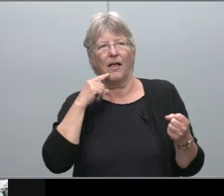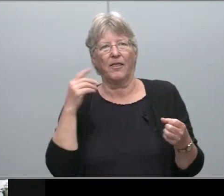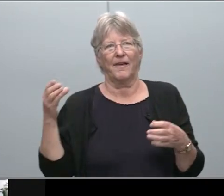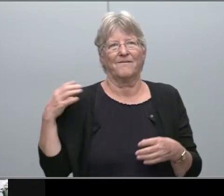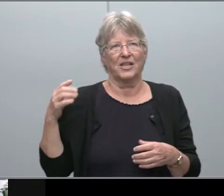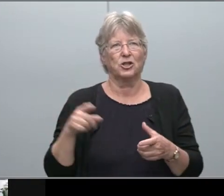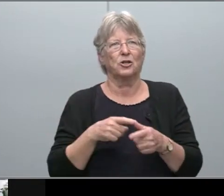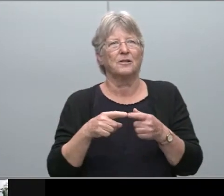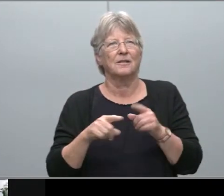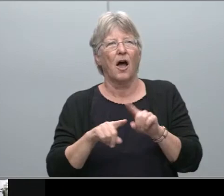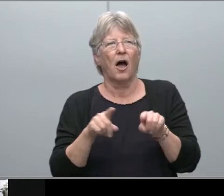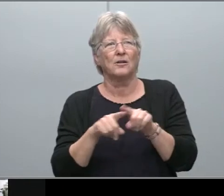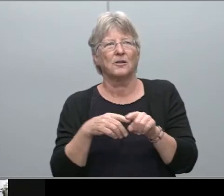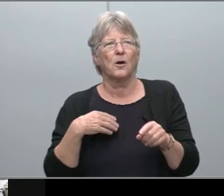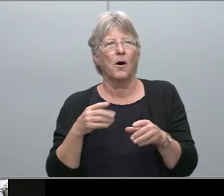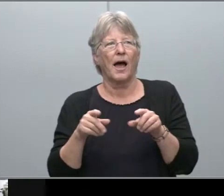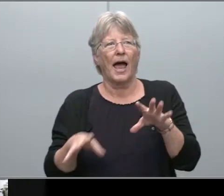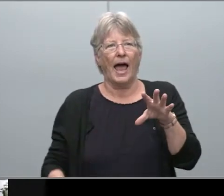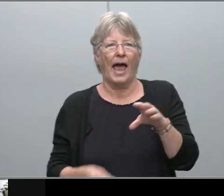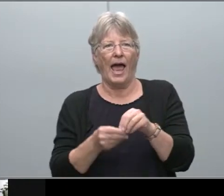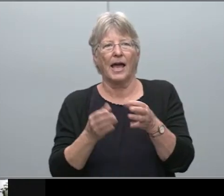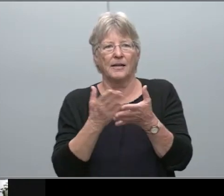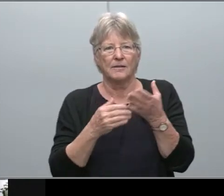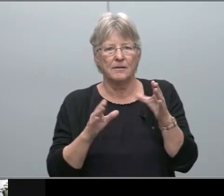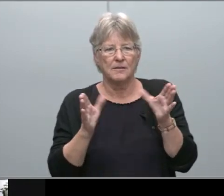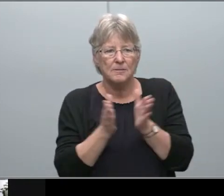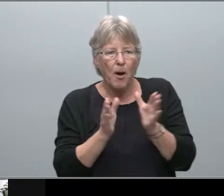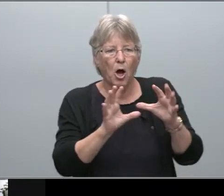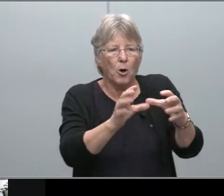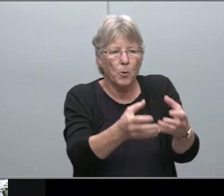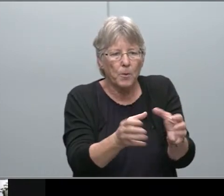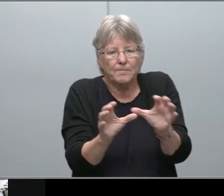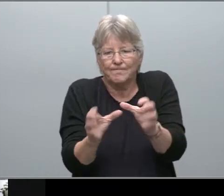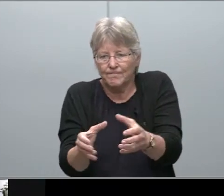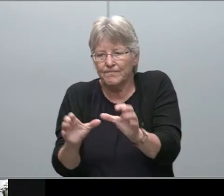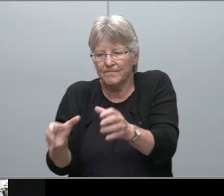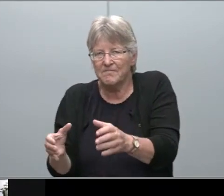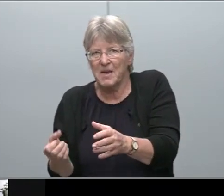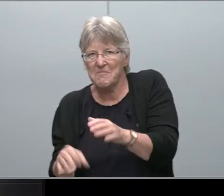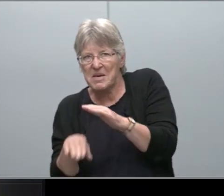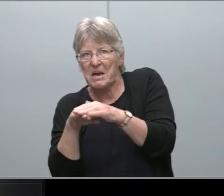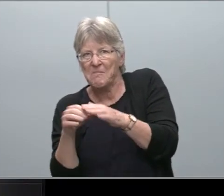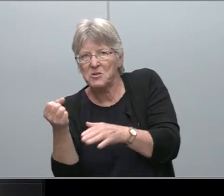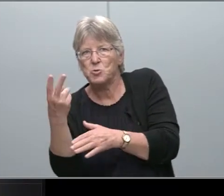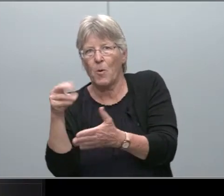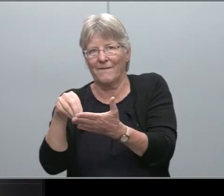that there are two, there were two presentations, in short, that were presented last Wednesday.